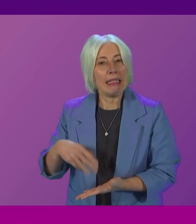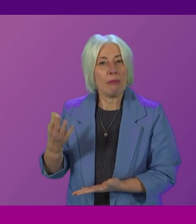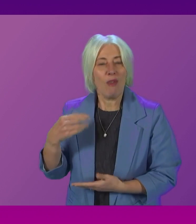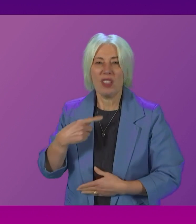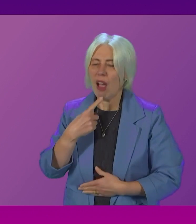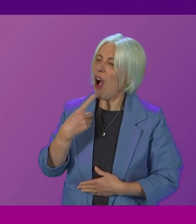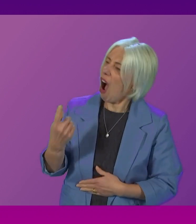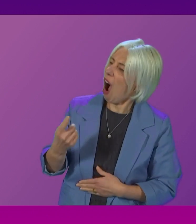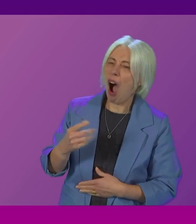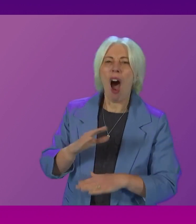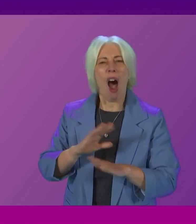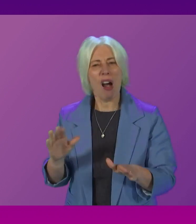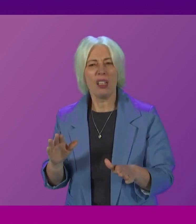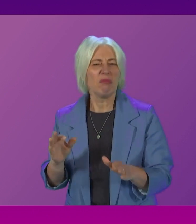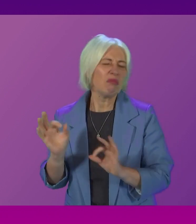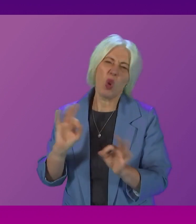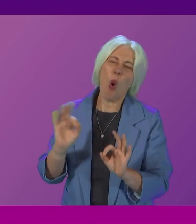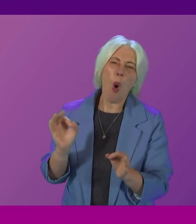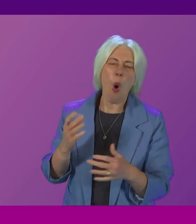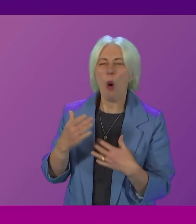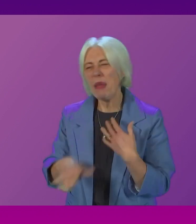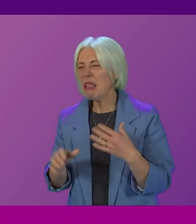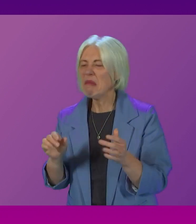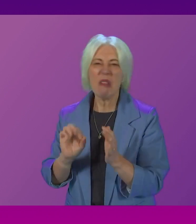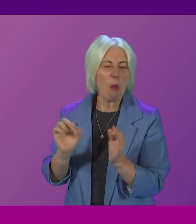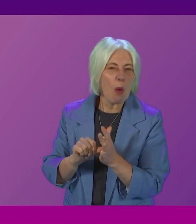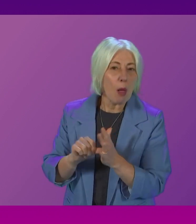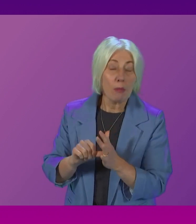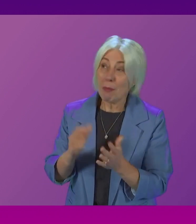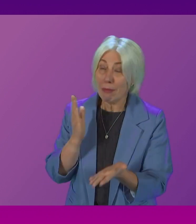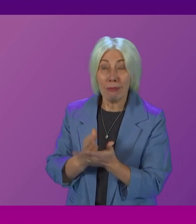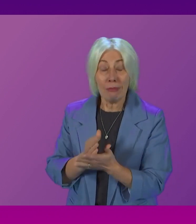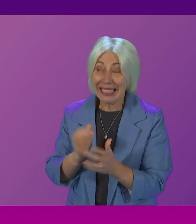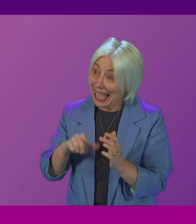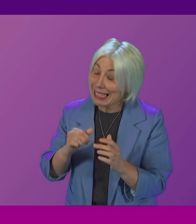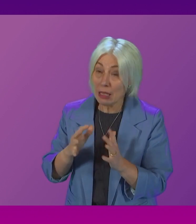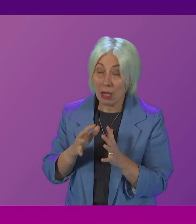that there are not significant—and, over recent months, increasing—challenges for the NHS and,